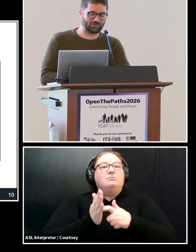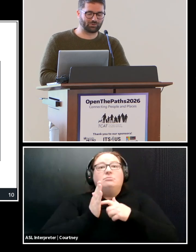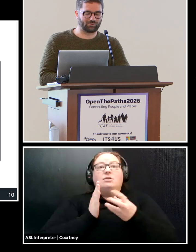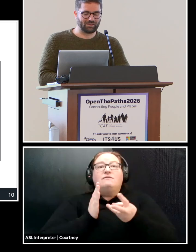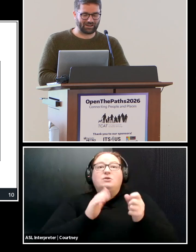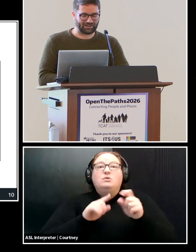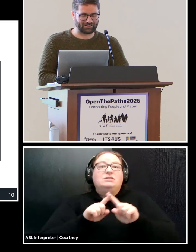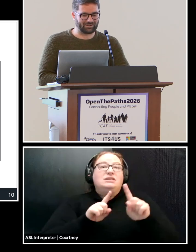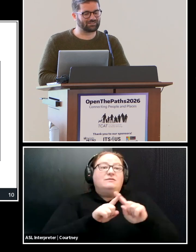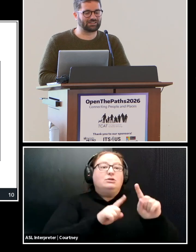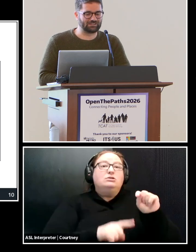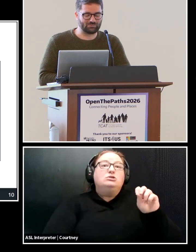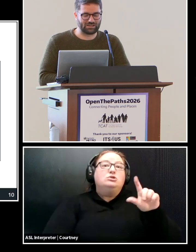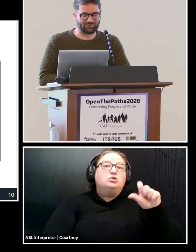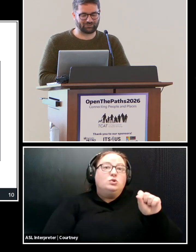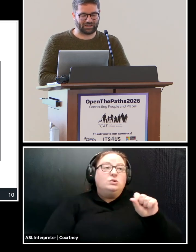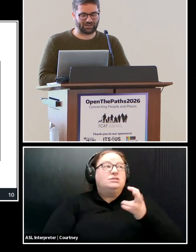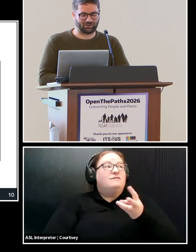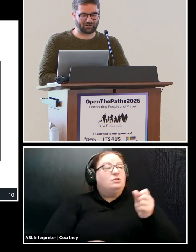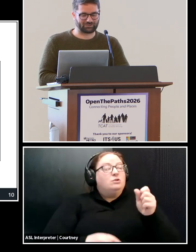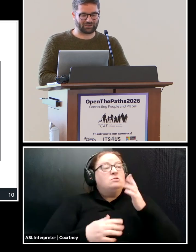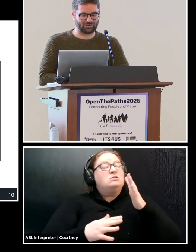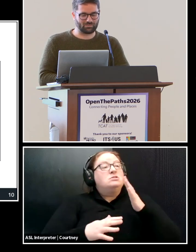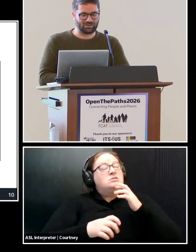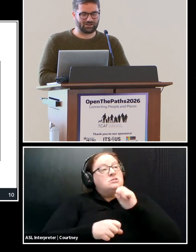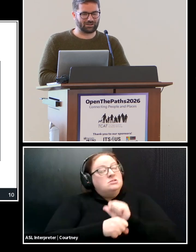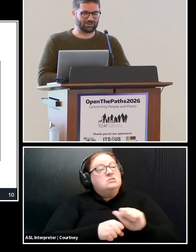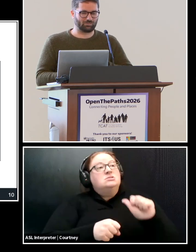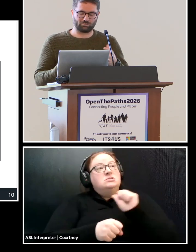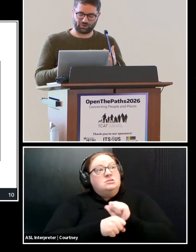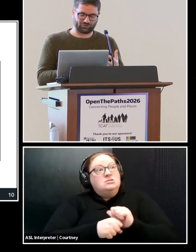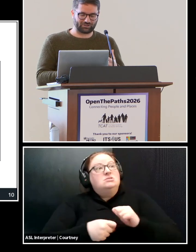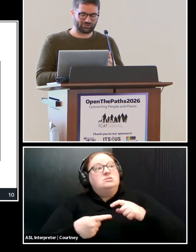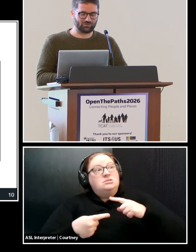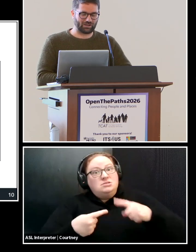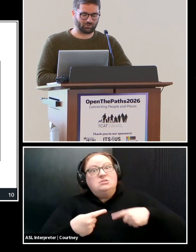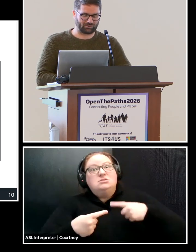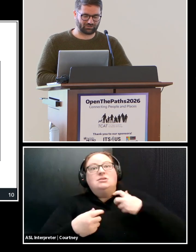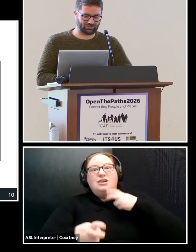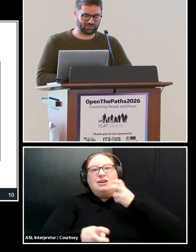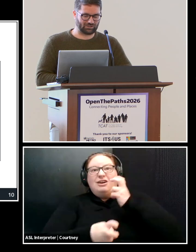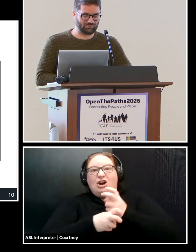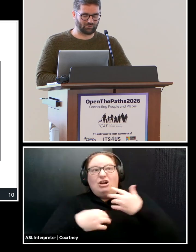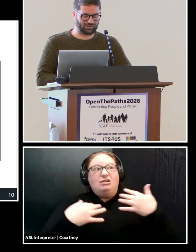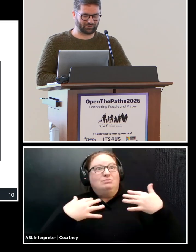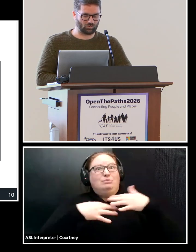a couple agonizing and you may have had a hard time uh you know merging two networks uh utilizing